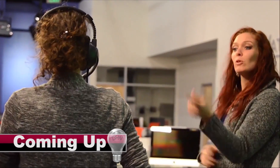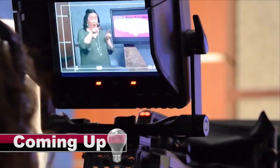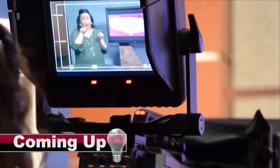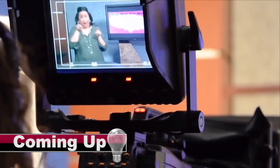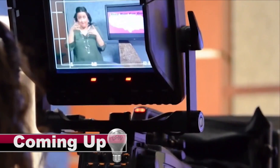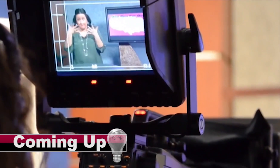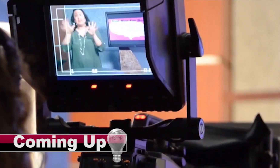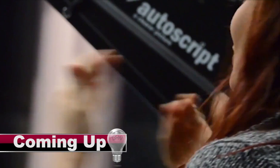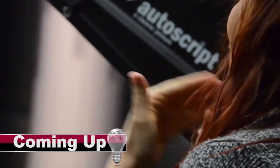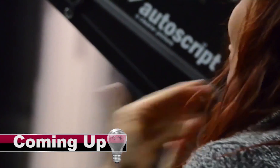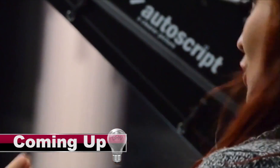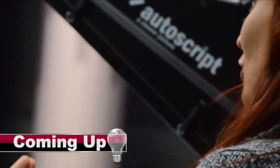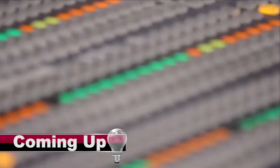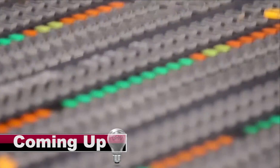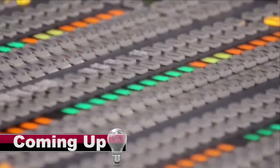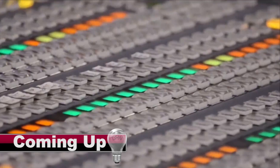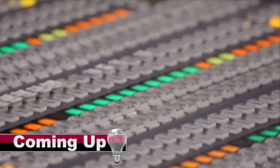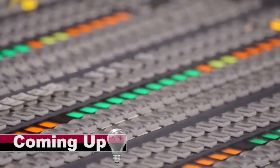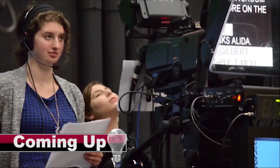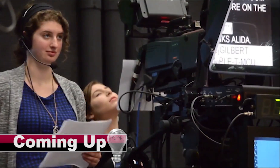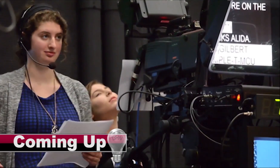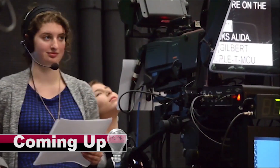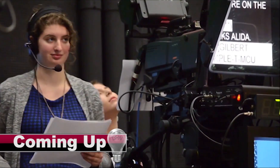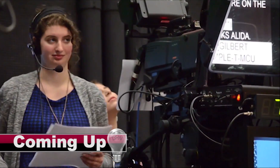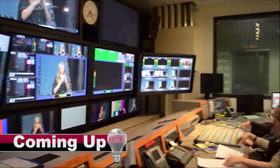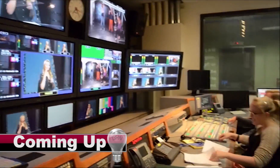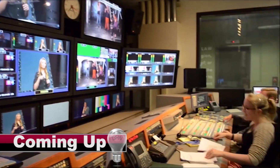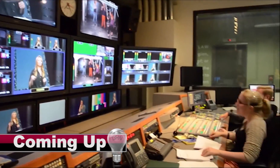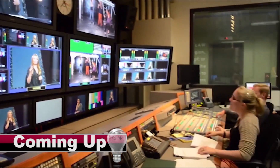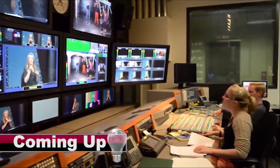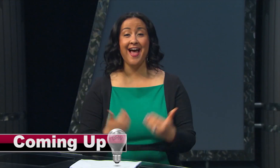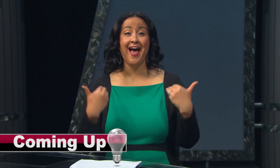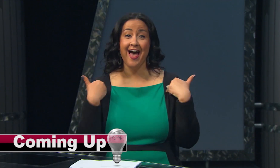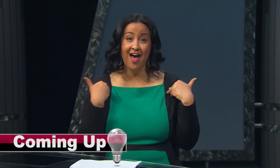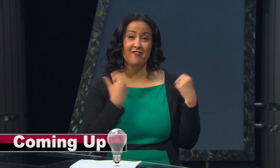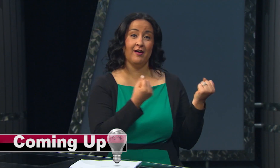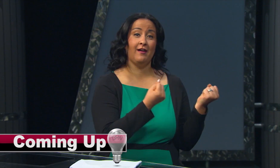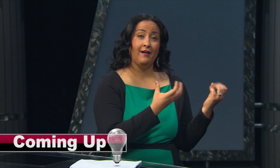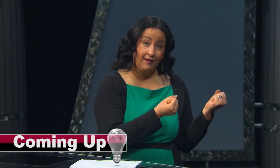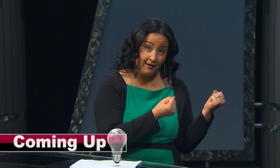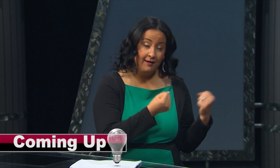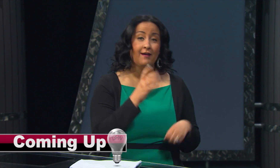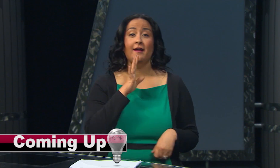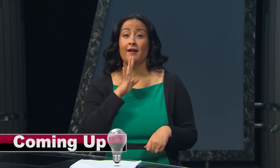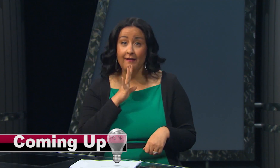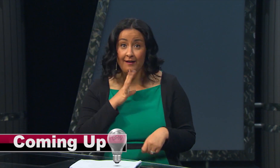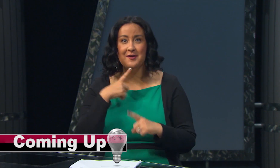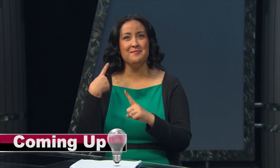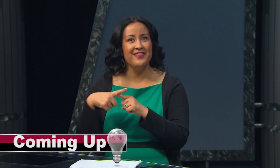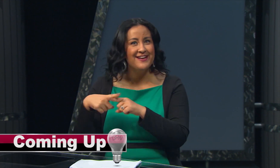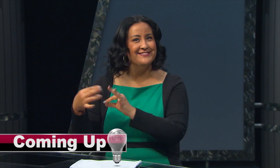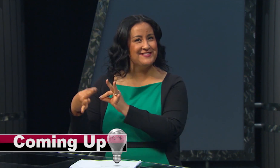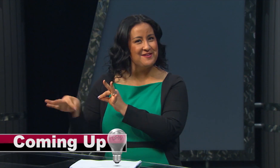DHN - WHERE YOU CAN GET ALL THE NEWS OF THE DAY WITH SIGNING, VOICES AND CAPTIONS.